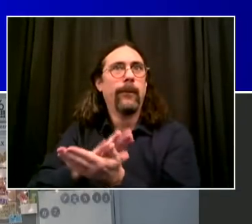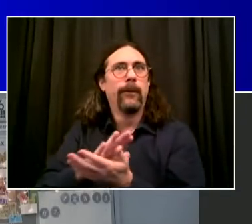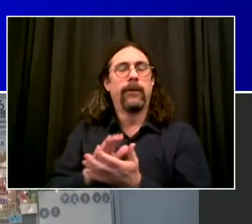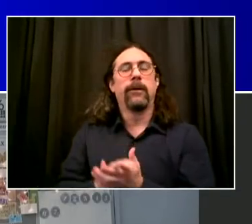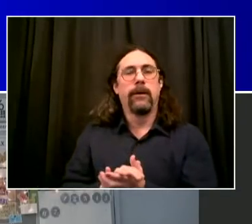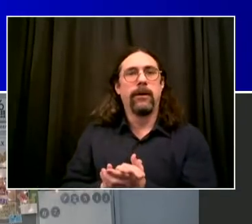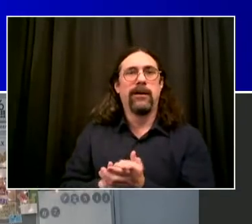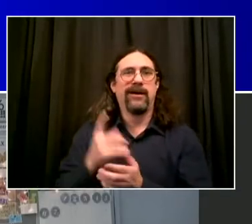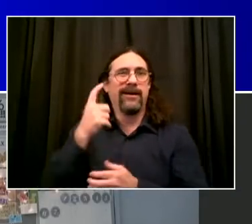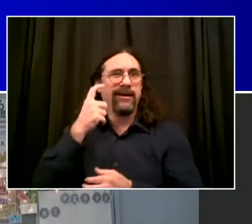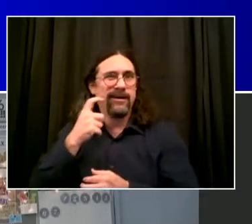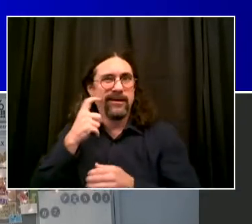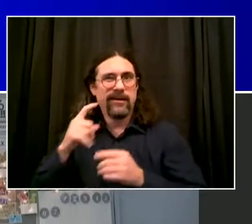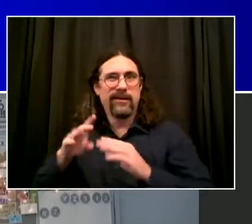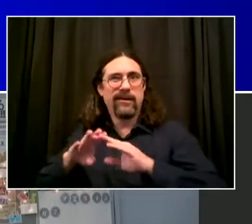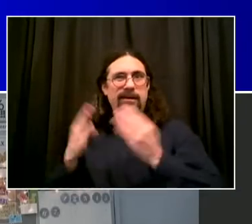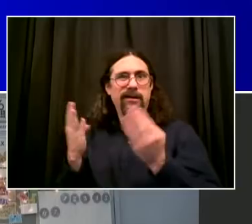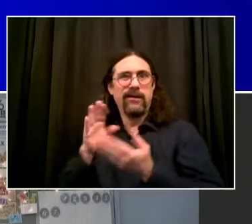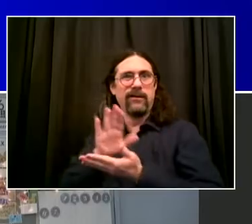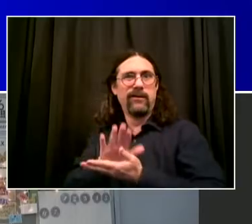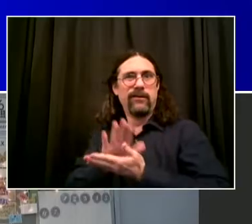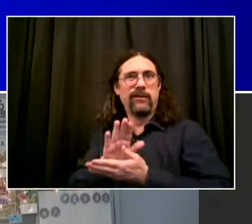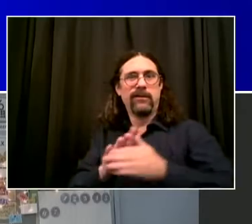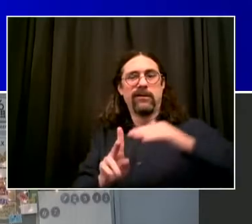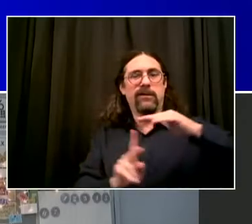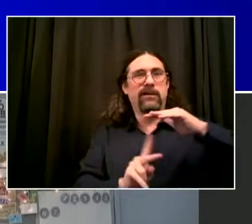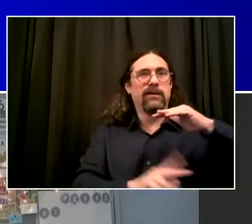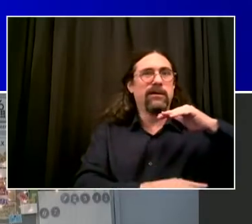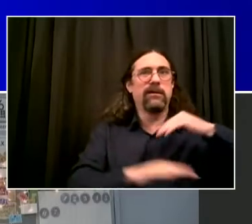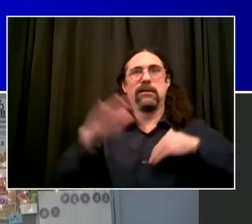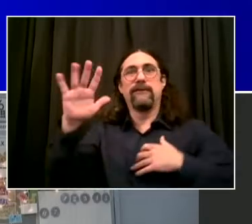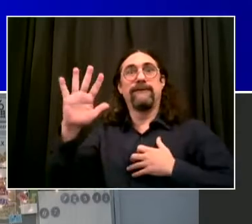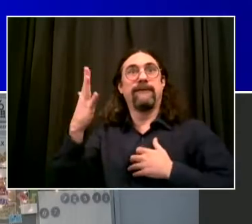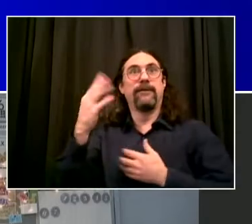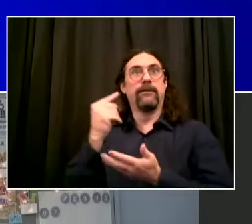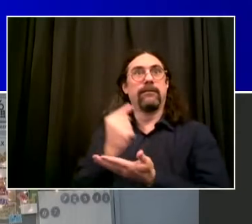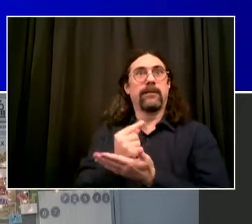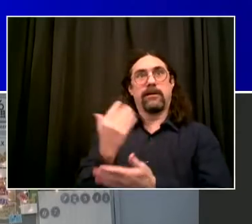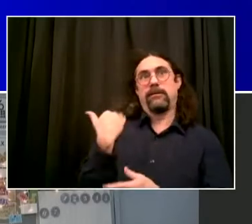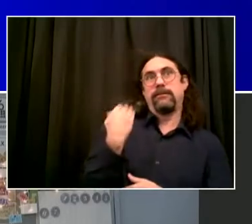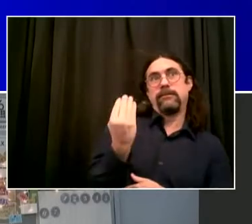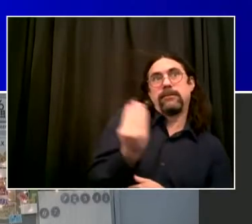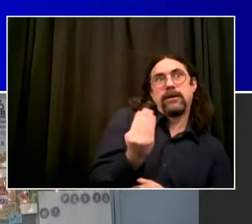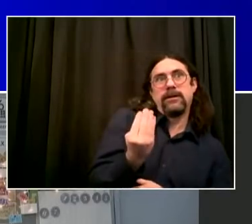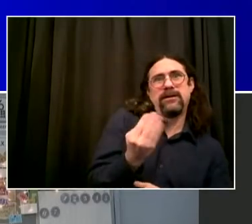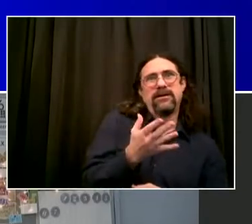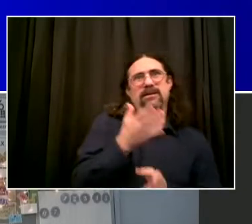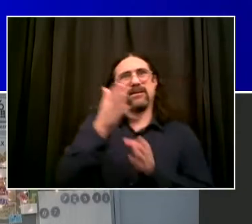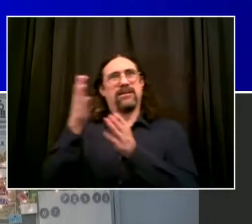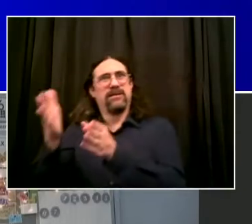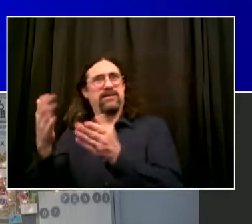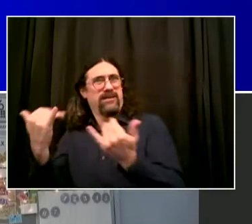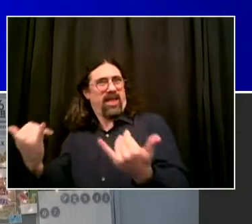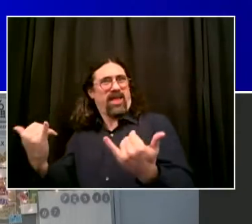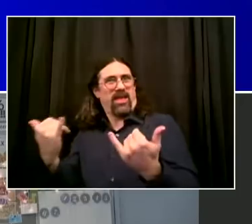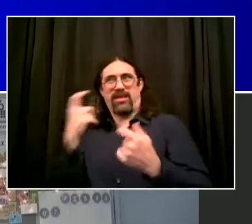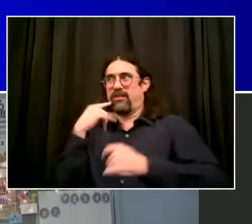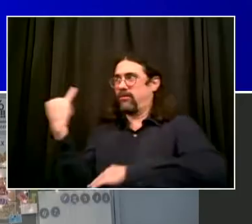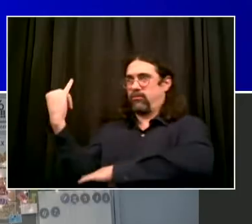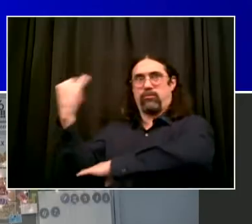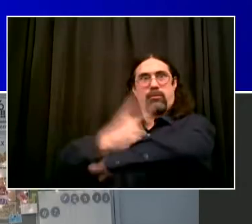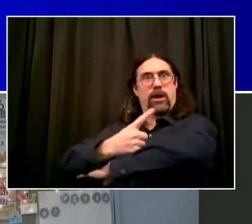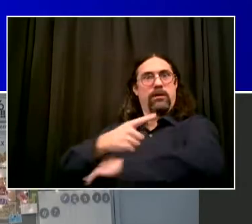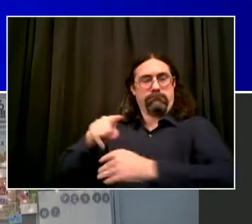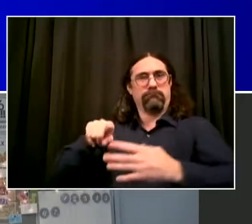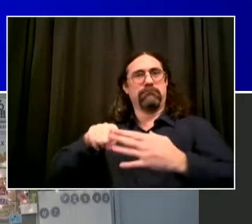K, THROUGH FIVE